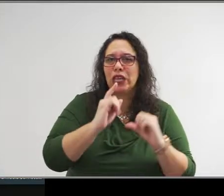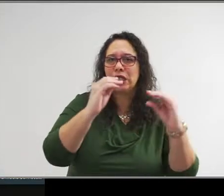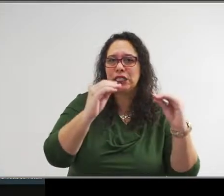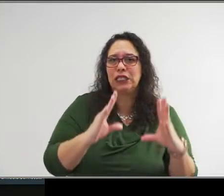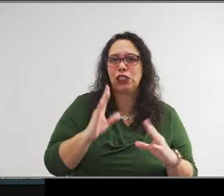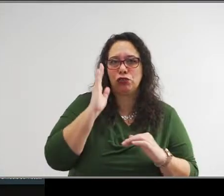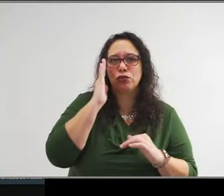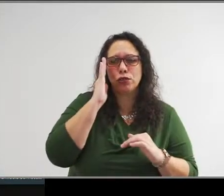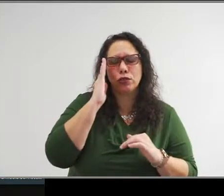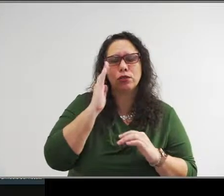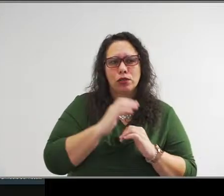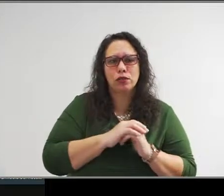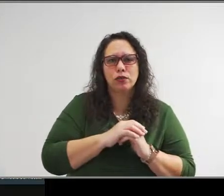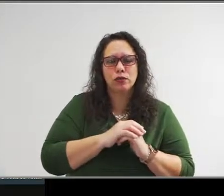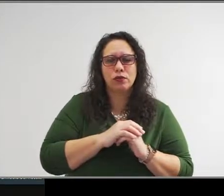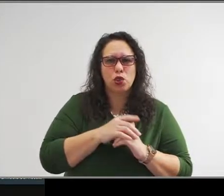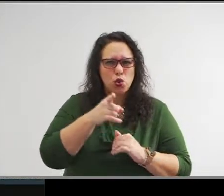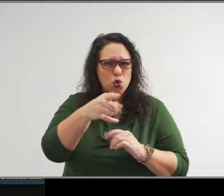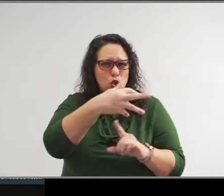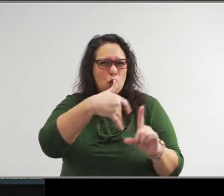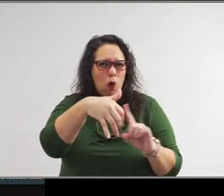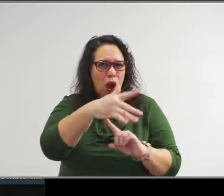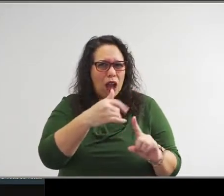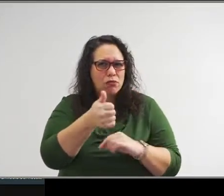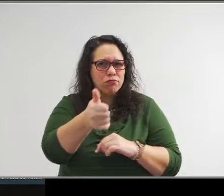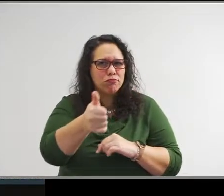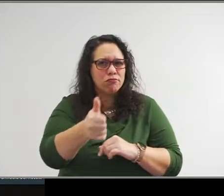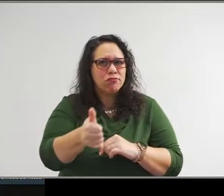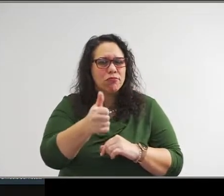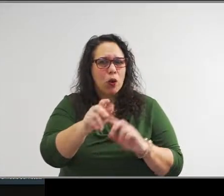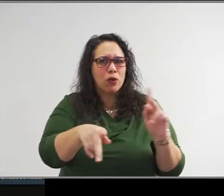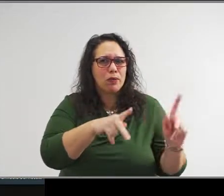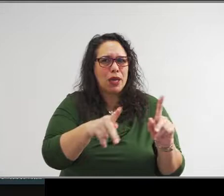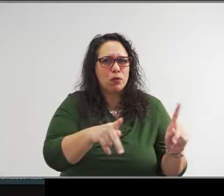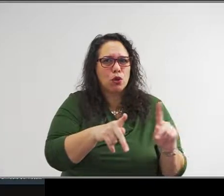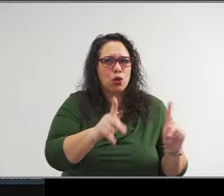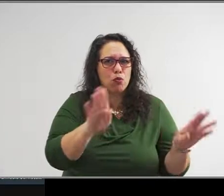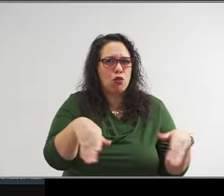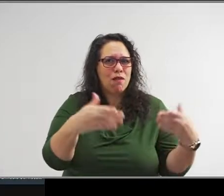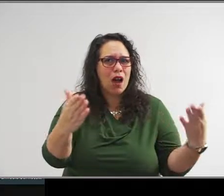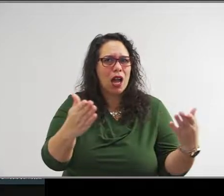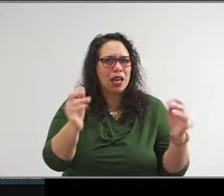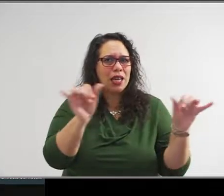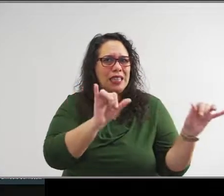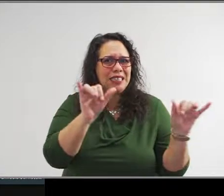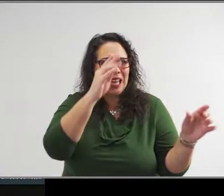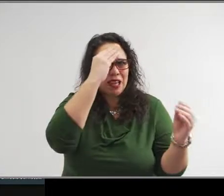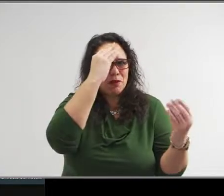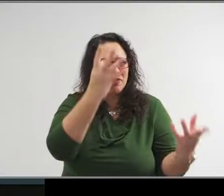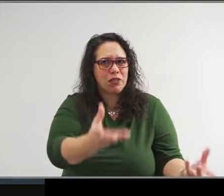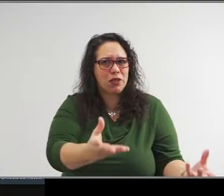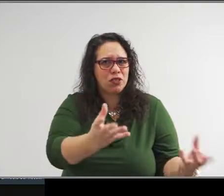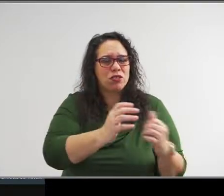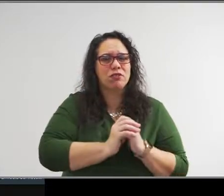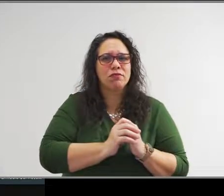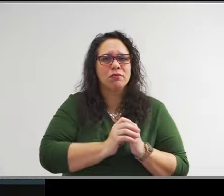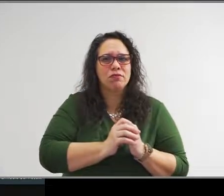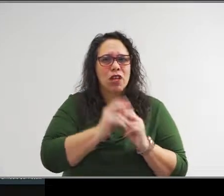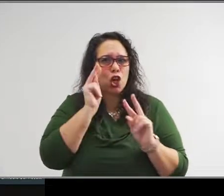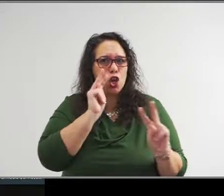you have surrounded yourself with individuals that are just providing you the same information. Look at your leadership,